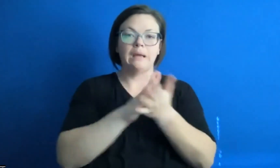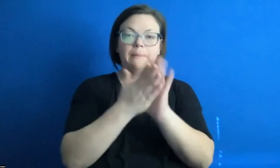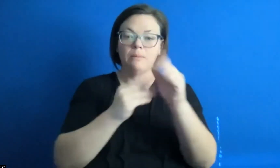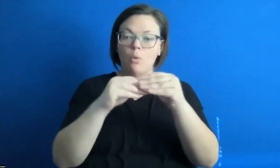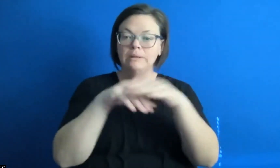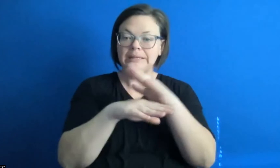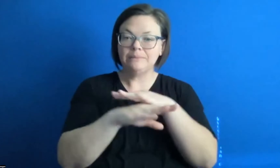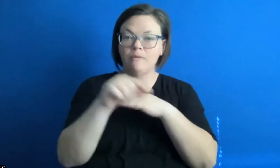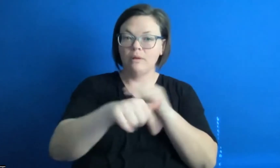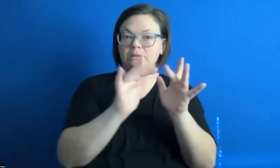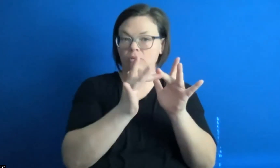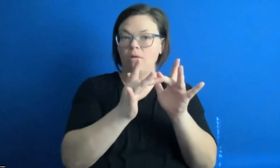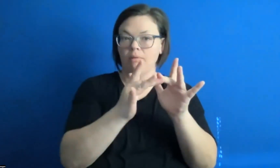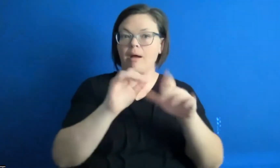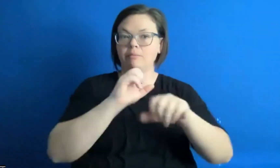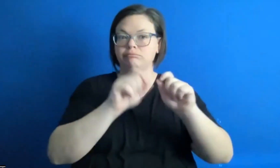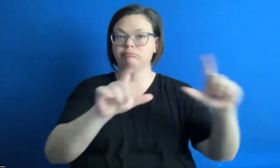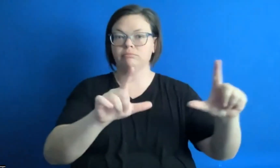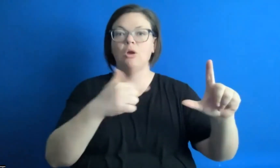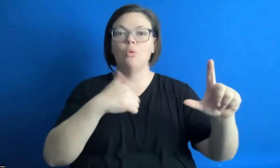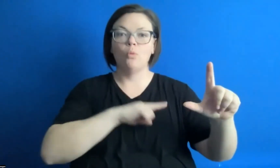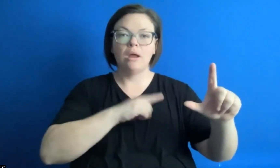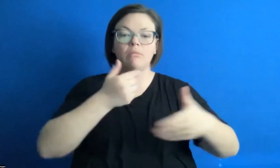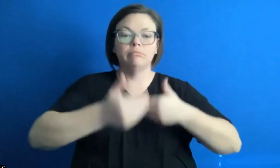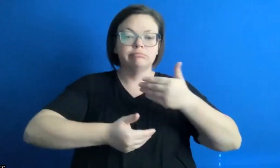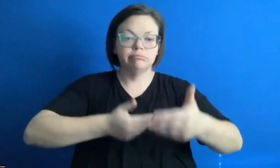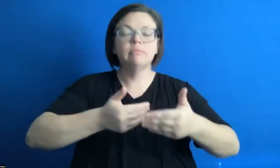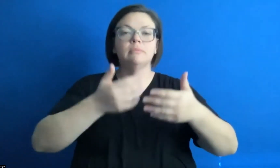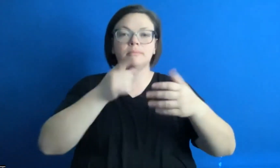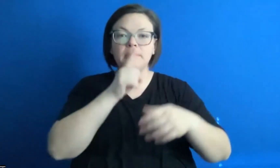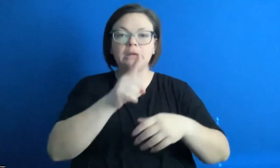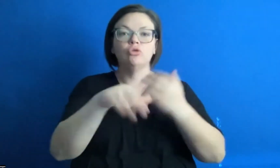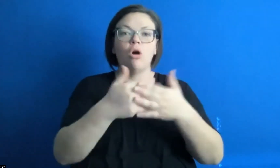online format. We are taking the step of highlighting access features on Zoom,